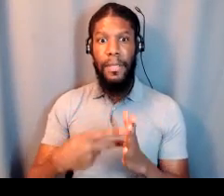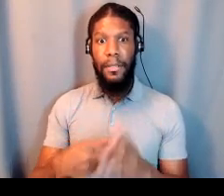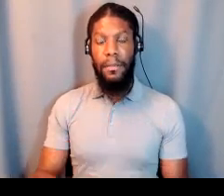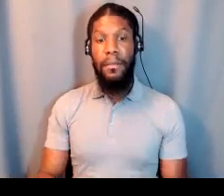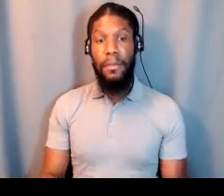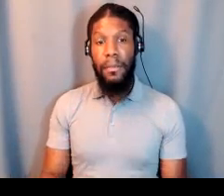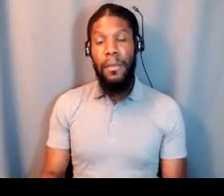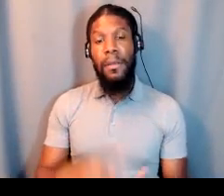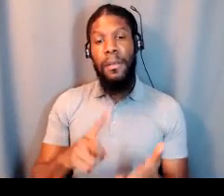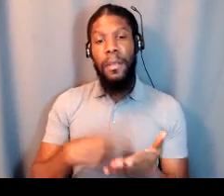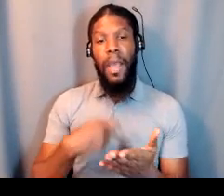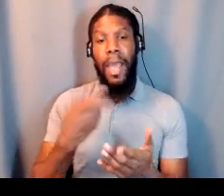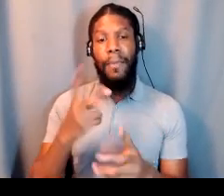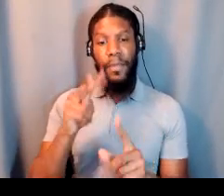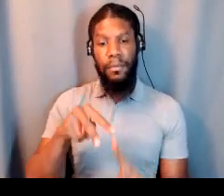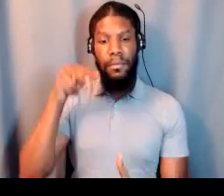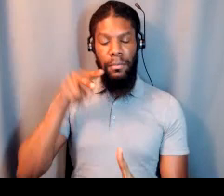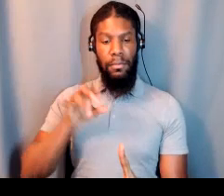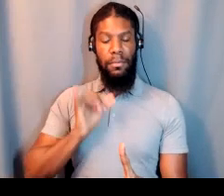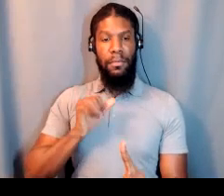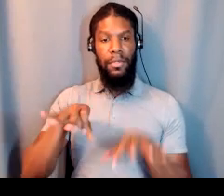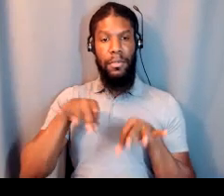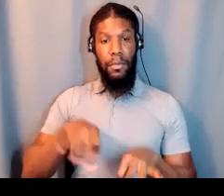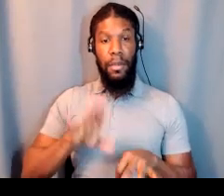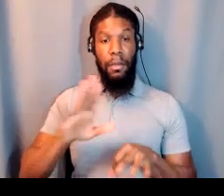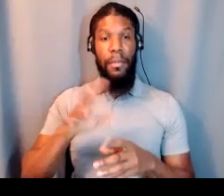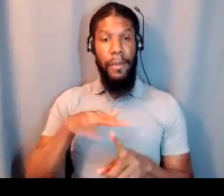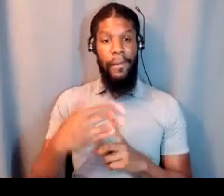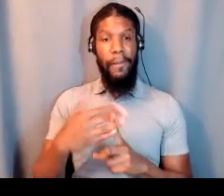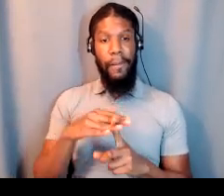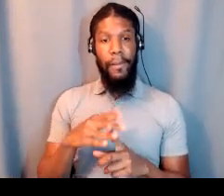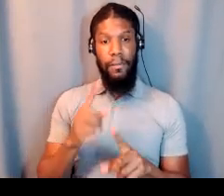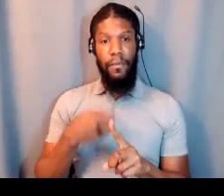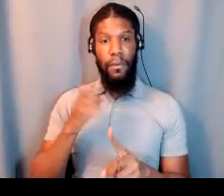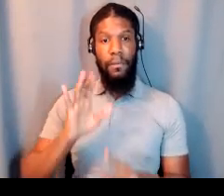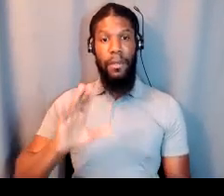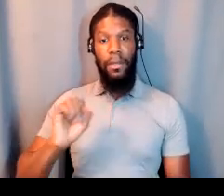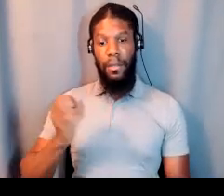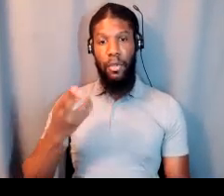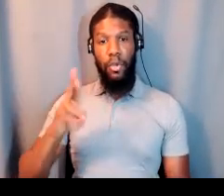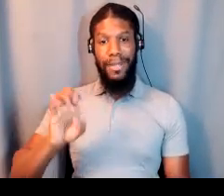"and orally describe the content of their sources" (36). In my analysis of comments, one consultant wrote,